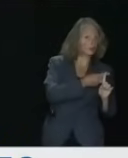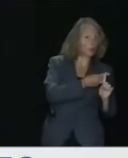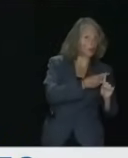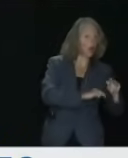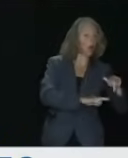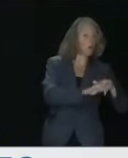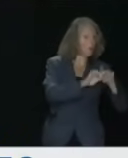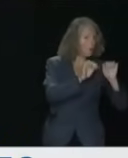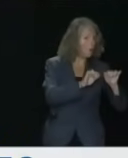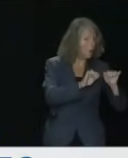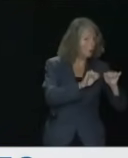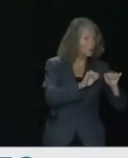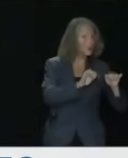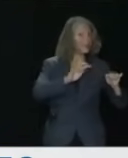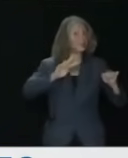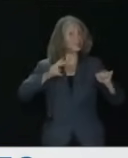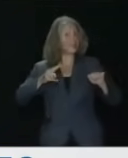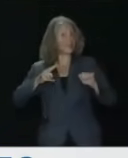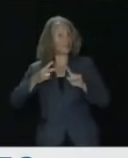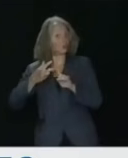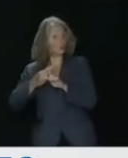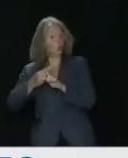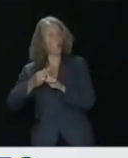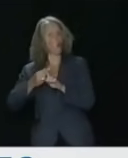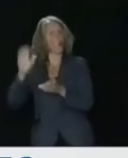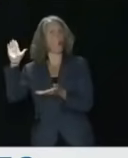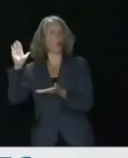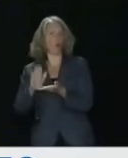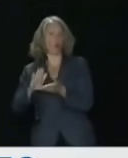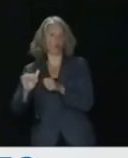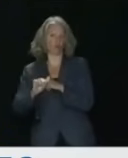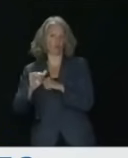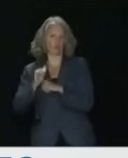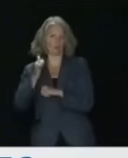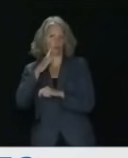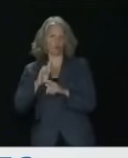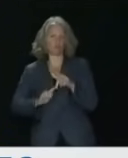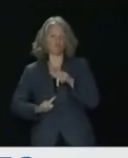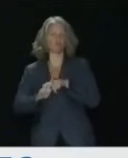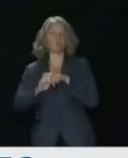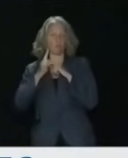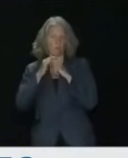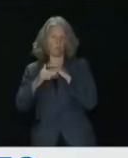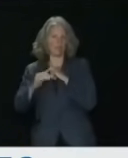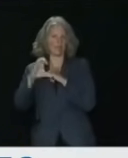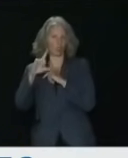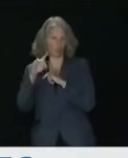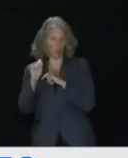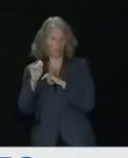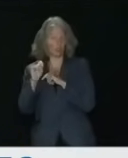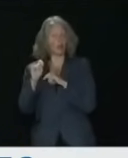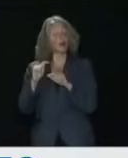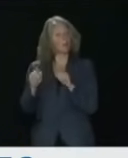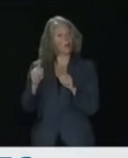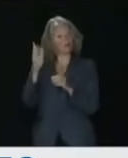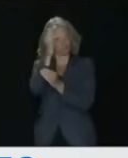RATE OF THIS EVENT AFTER THE SECOND DOSE, SEEMED TO BE LOWER THAN AFTER THE FIRST DOSE. BUT THIS COULD INCREASE OVER